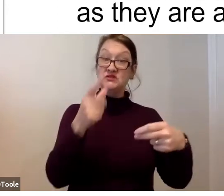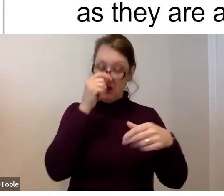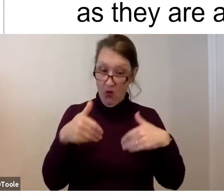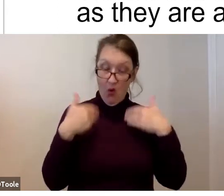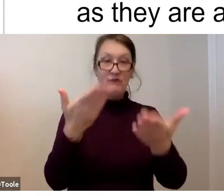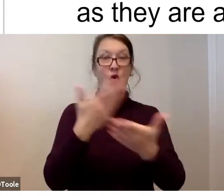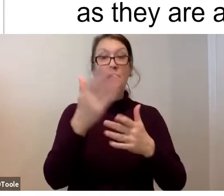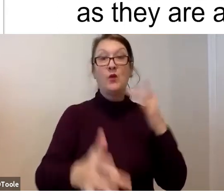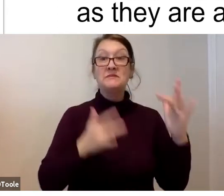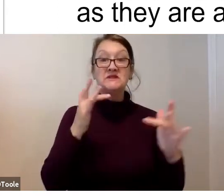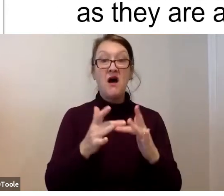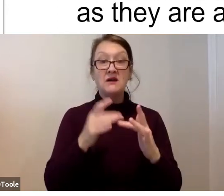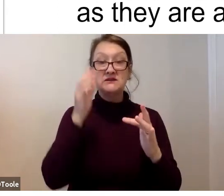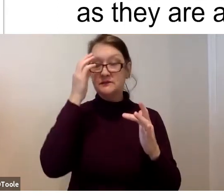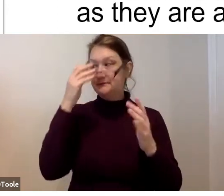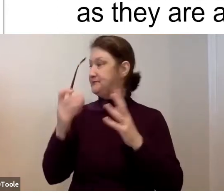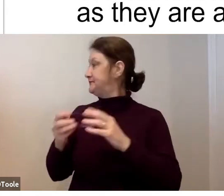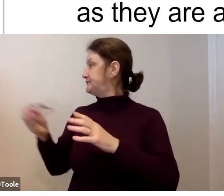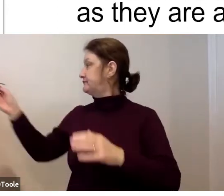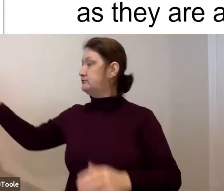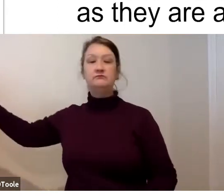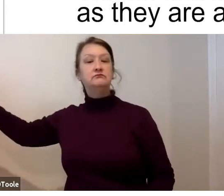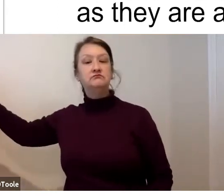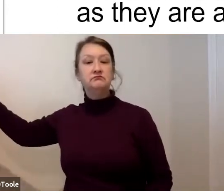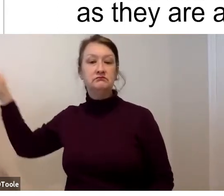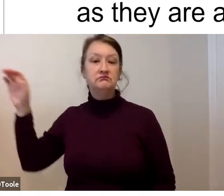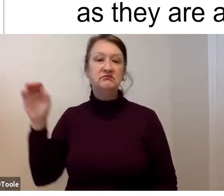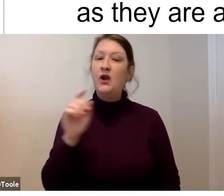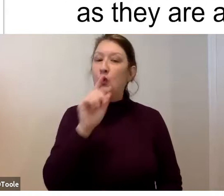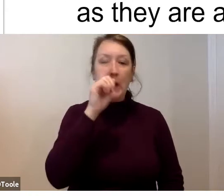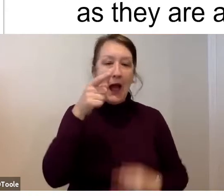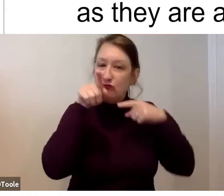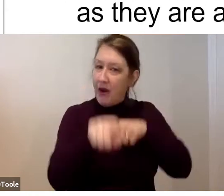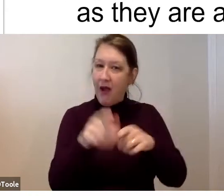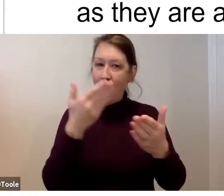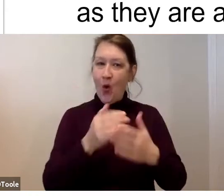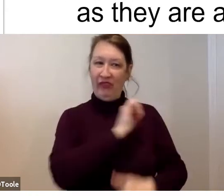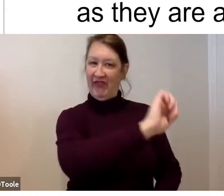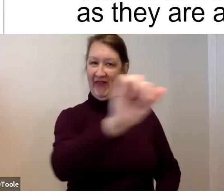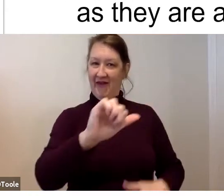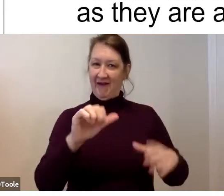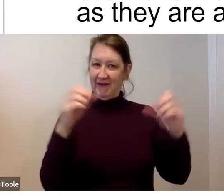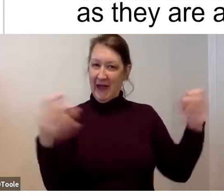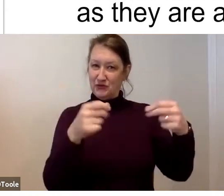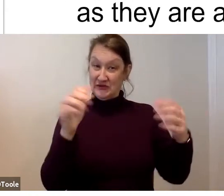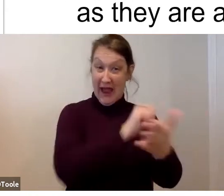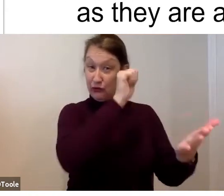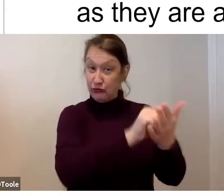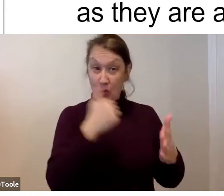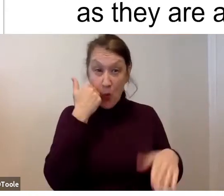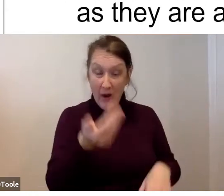You cannot rely on them but they are an excellent tool to use as a